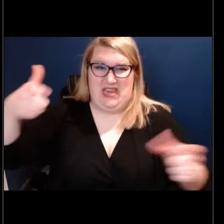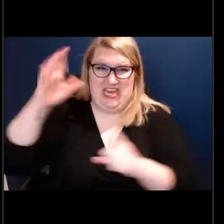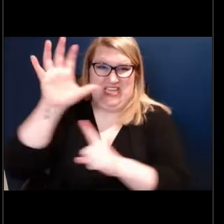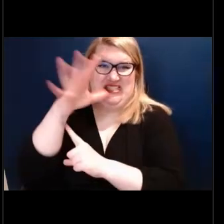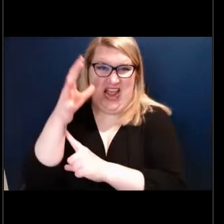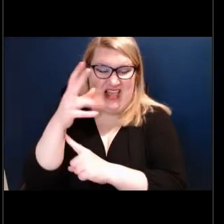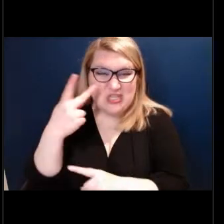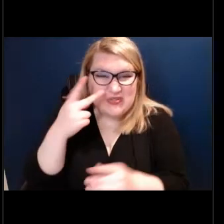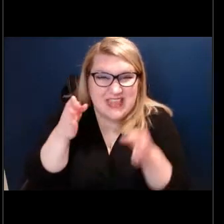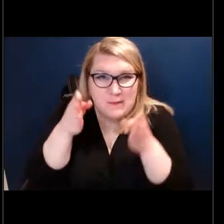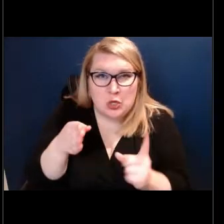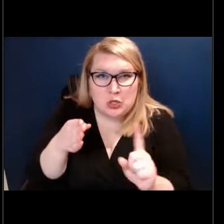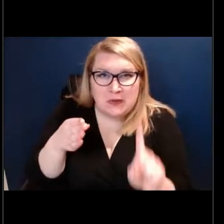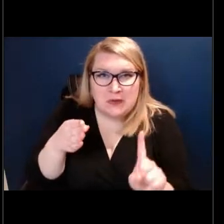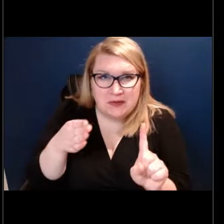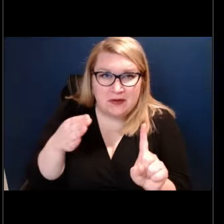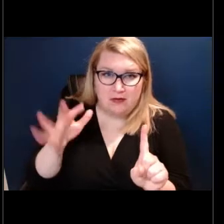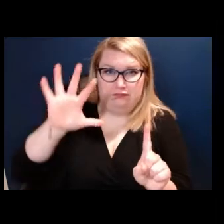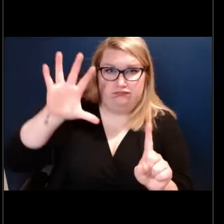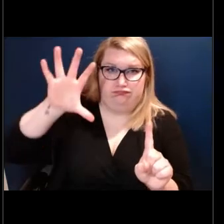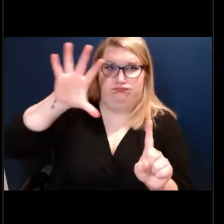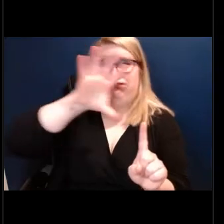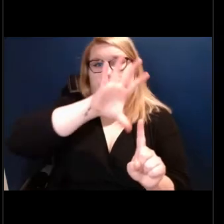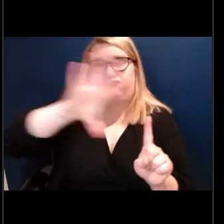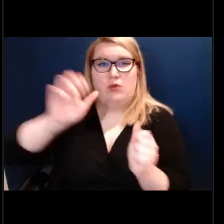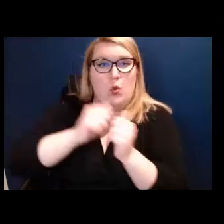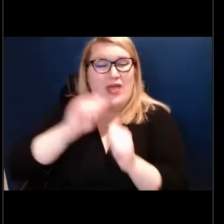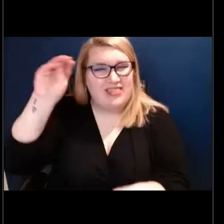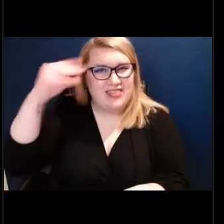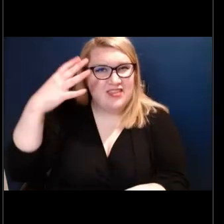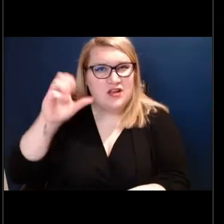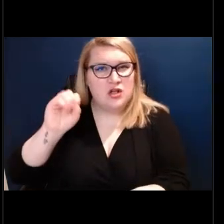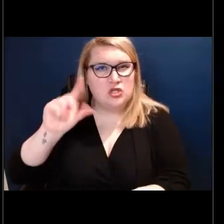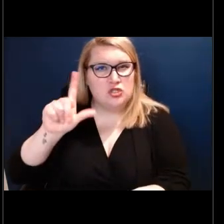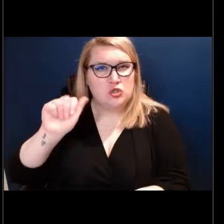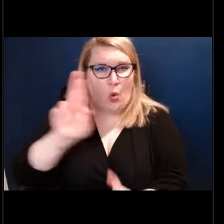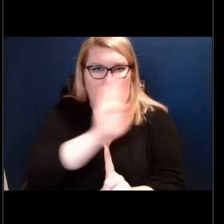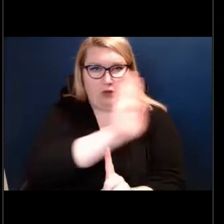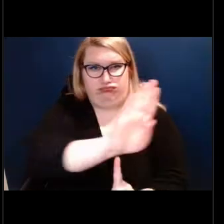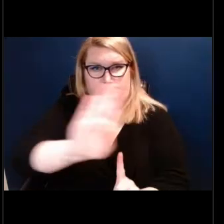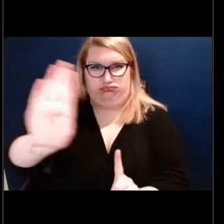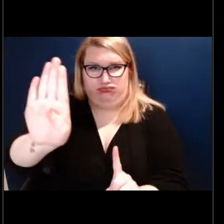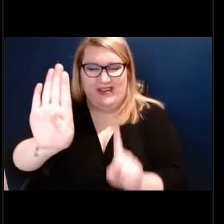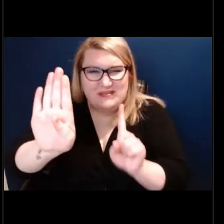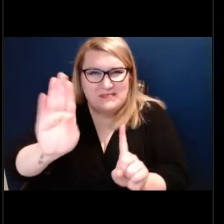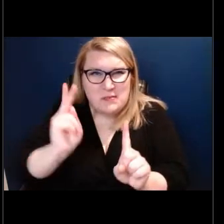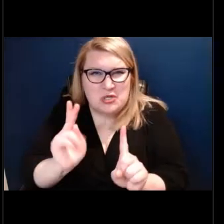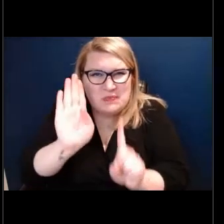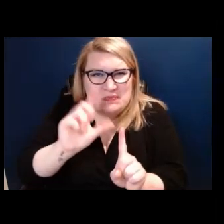in the clean room next to the solar array. So you get a good perspective. These are not very small satellites. They're are very capable satellites